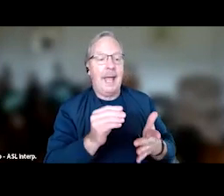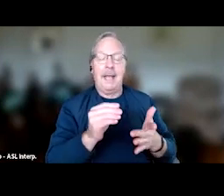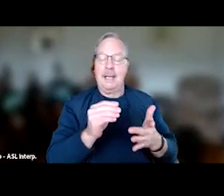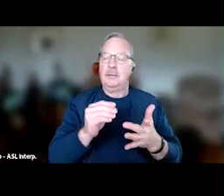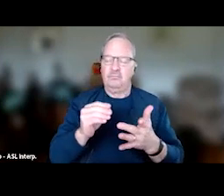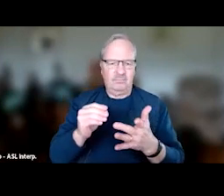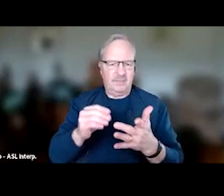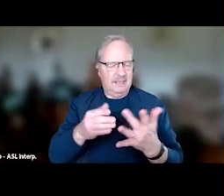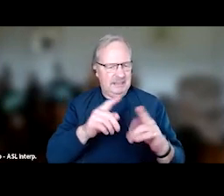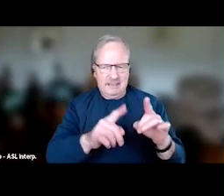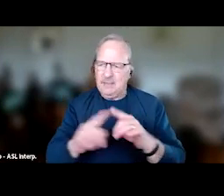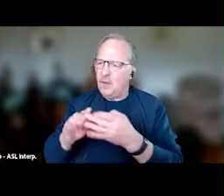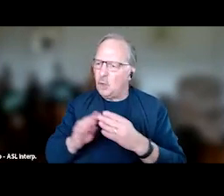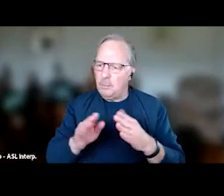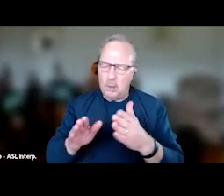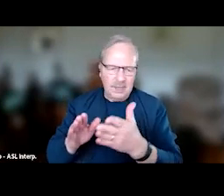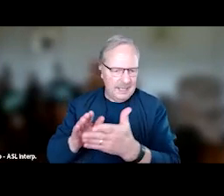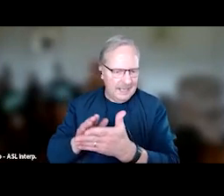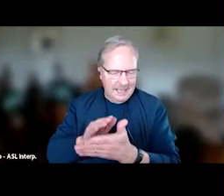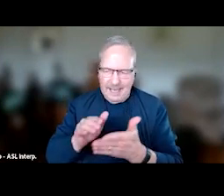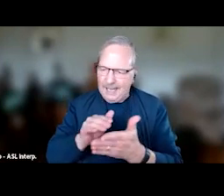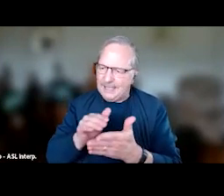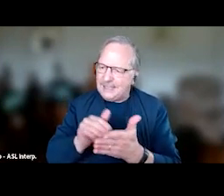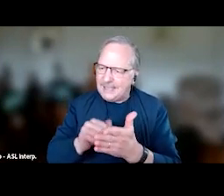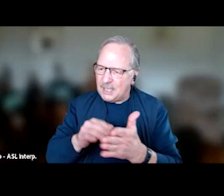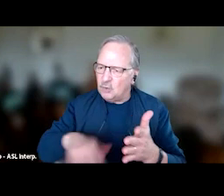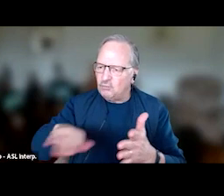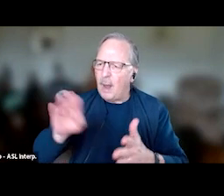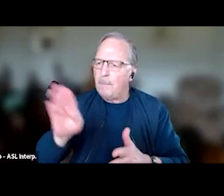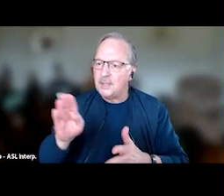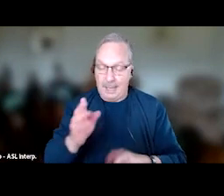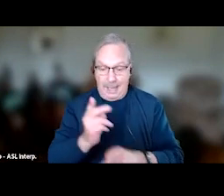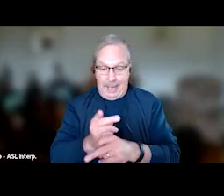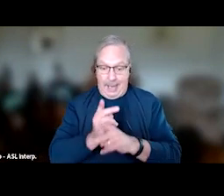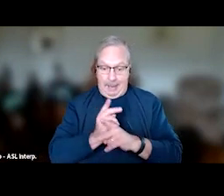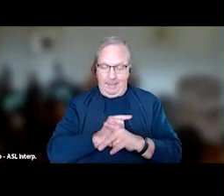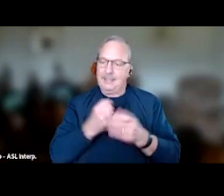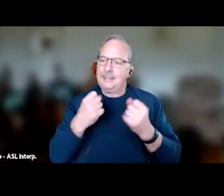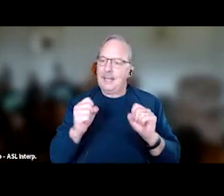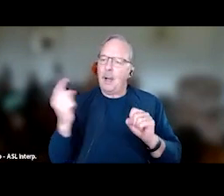And these things helped me safe, stay safe. I was always in the Roxbury Boys and Girls Club,